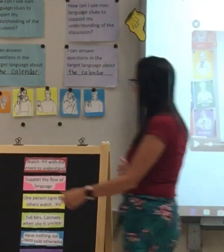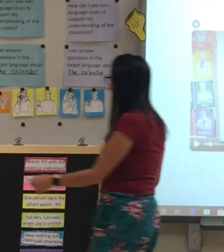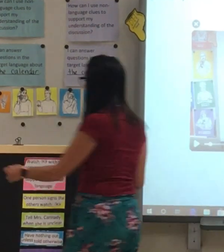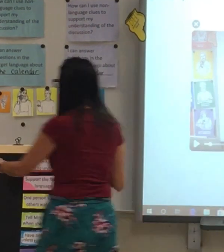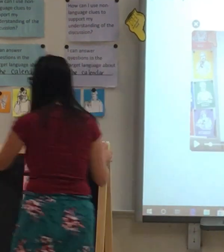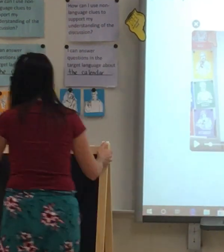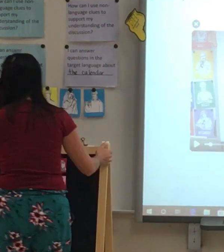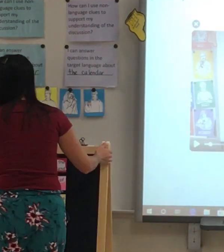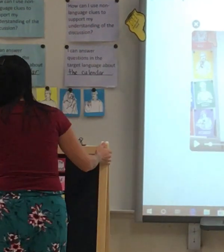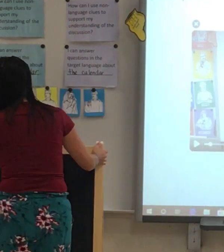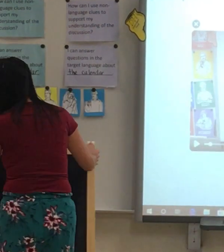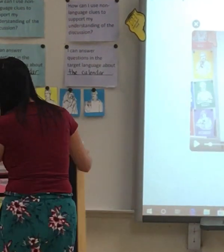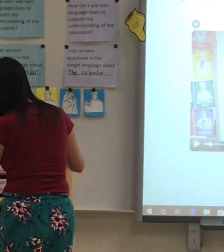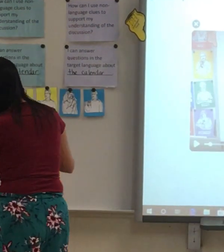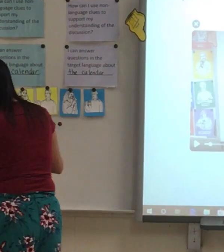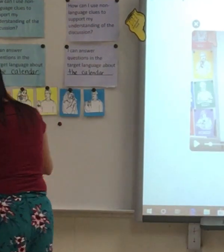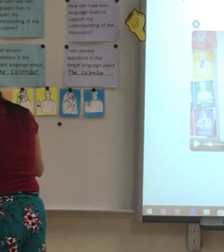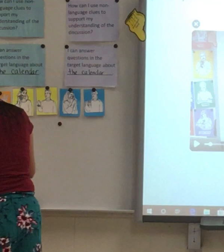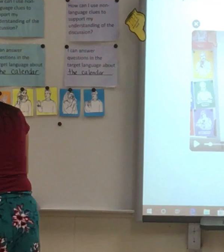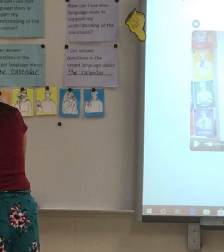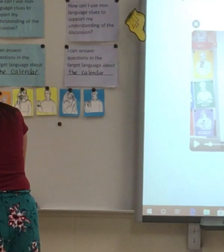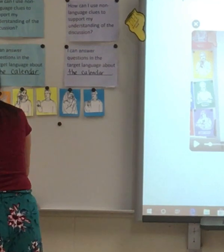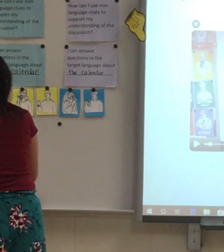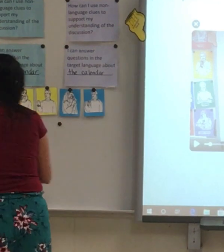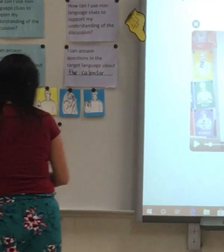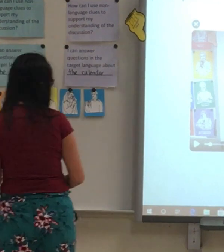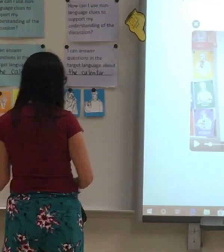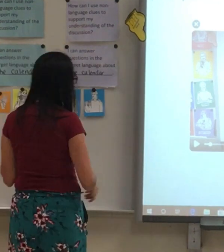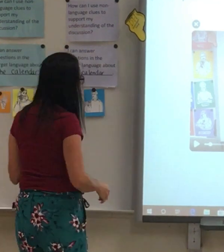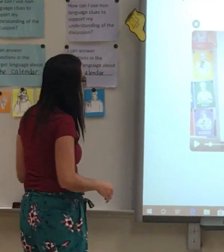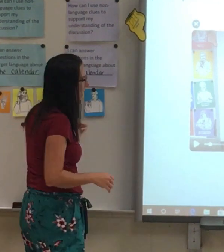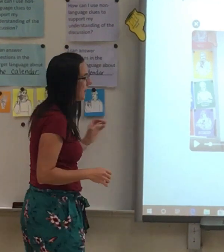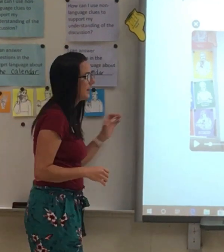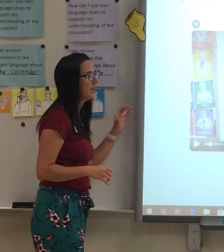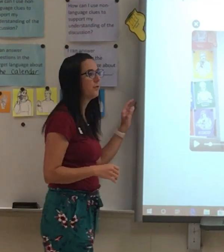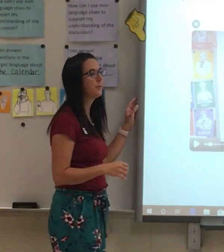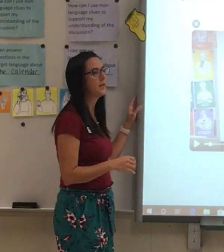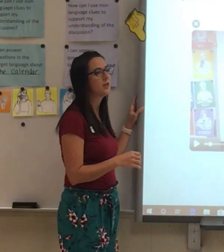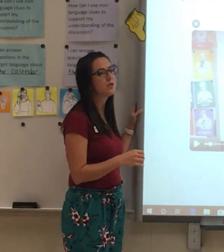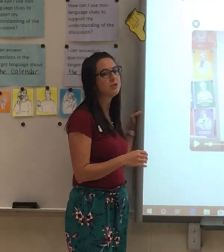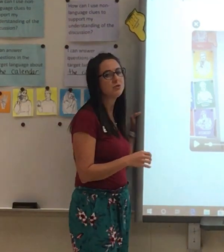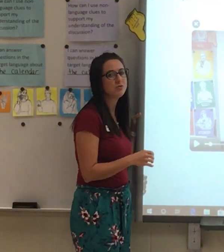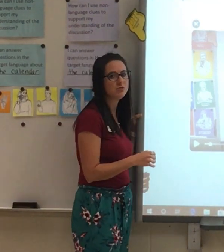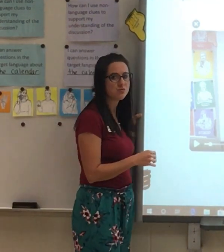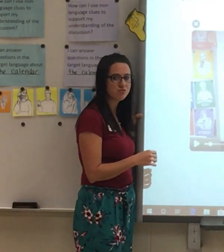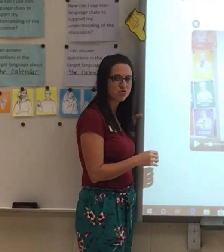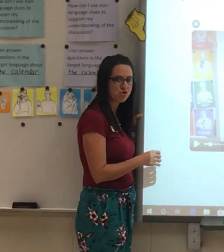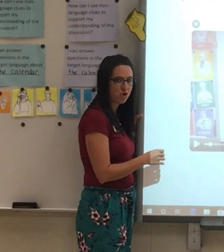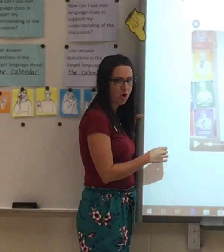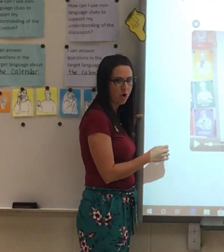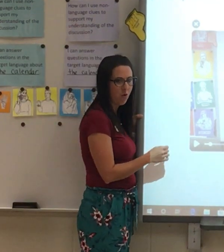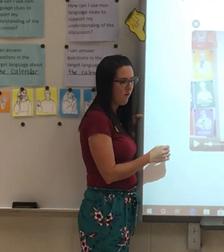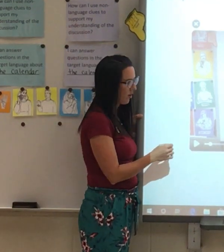Alright... y'all ready? Alright remember you all have to say it together, if you are not all saying it together, what am I going to do?